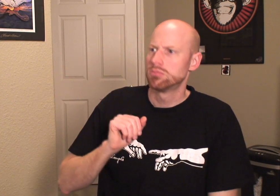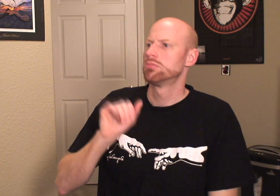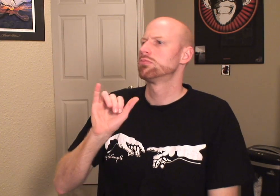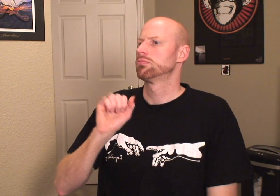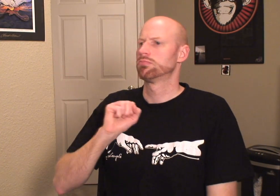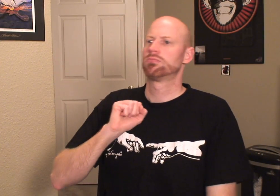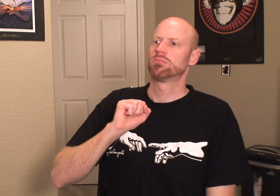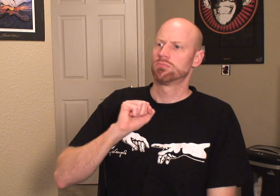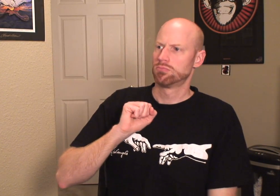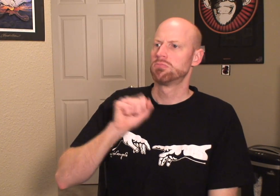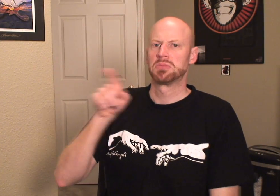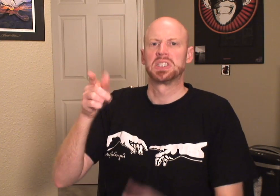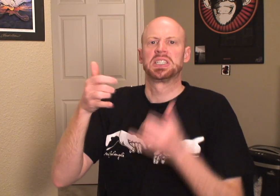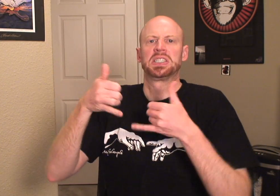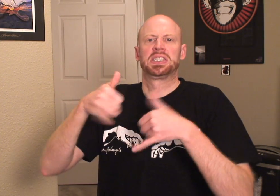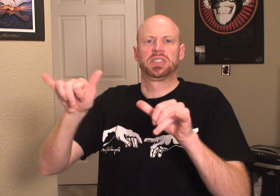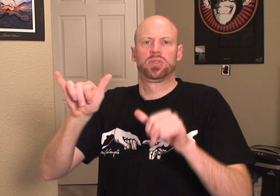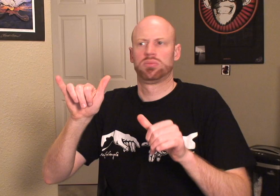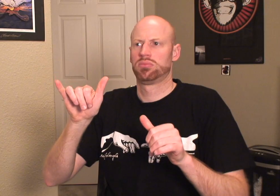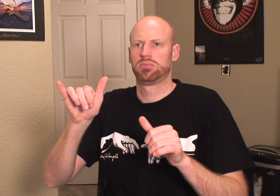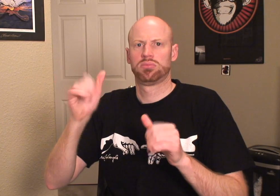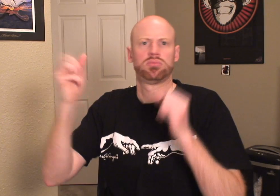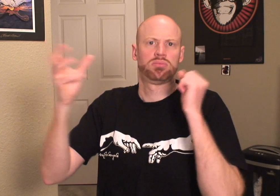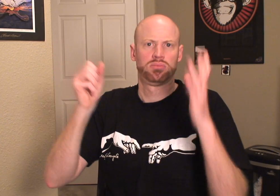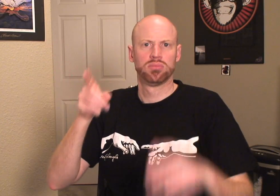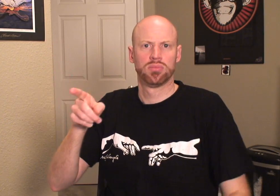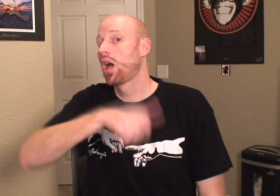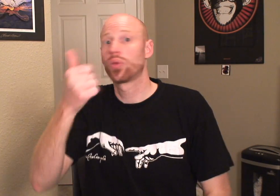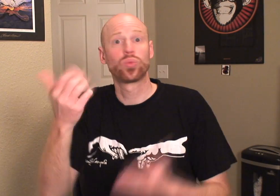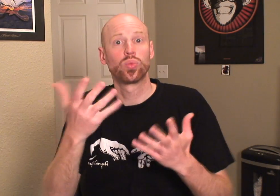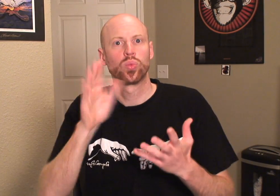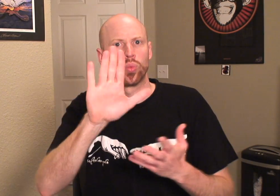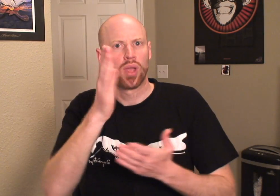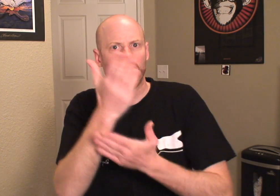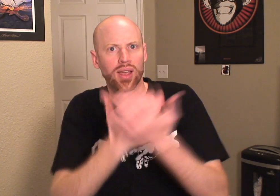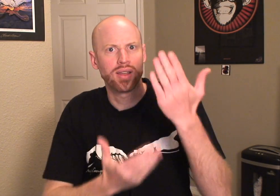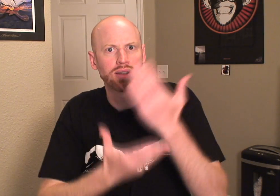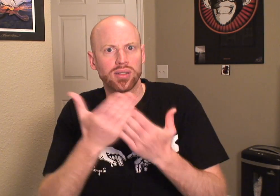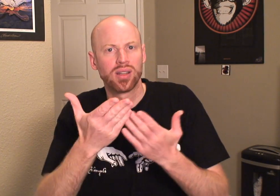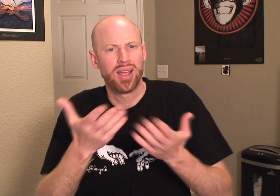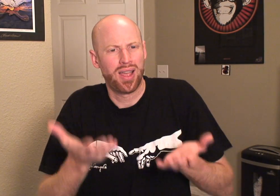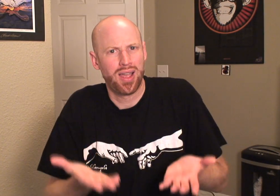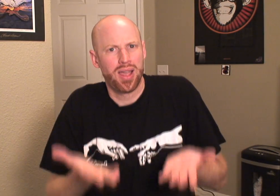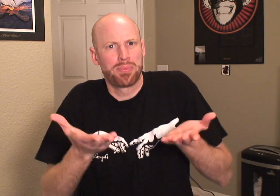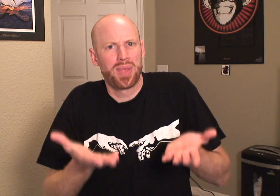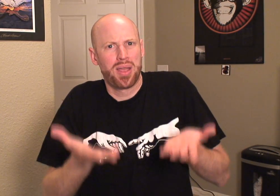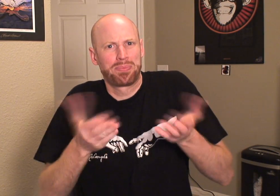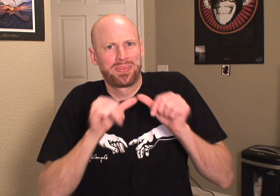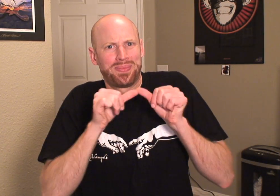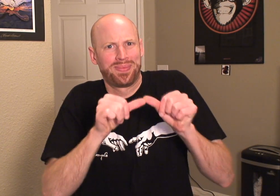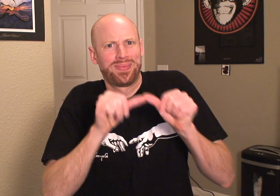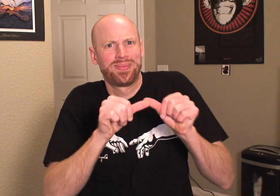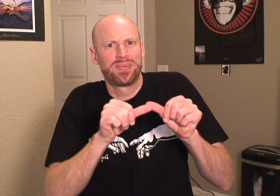understand this to mean that it's not yet time to turntake. As well, it is also important to keep your hands up.